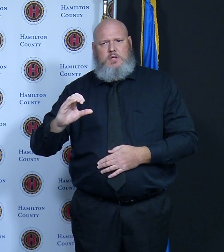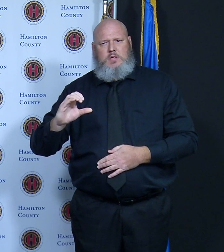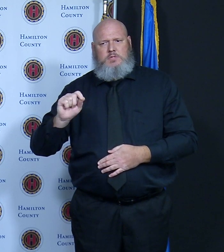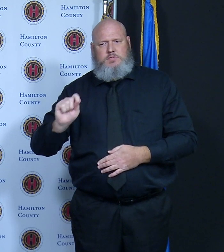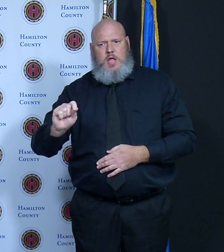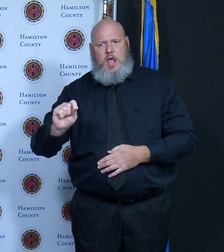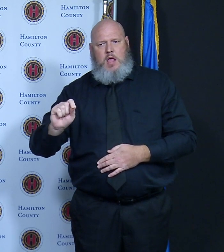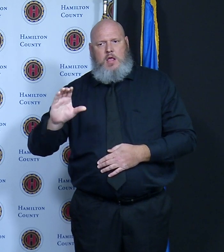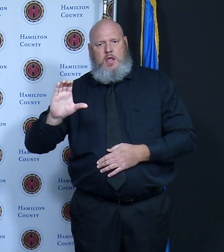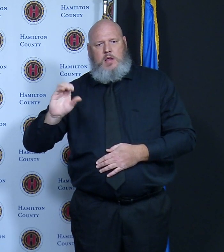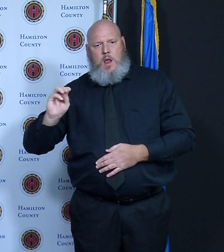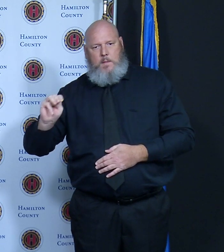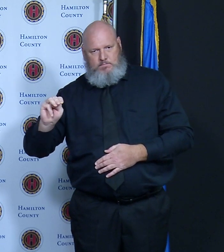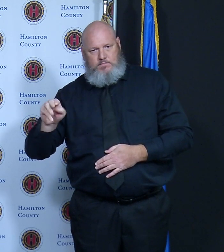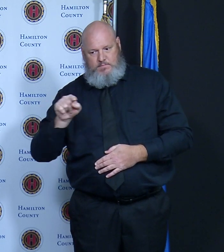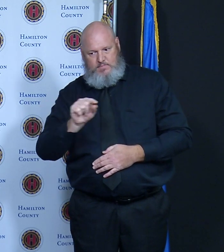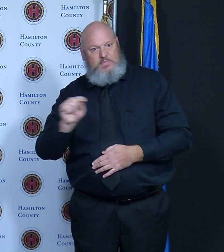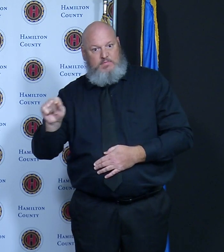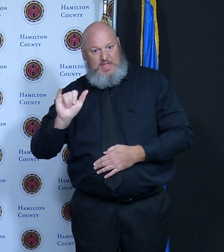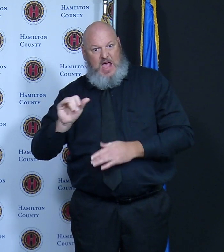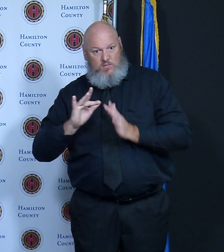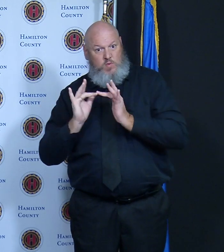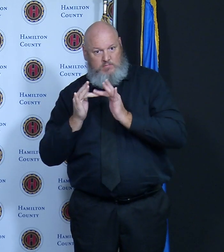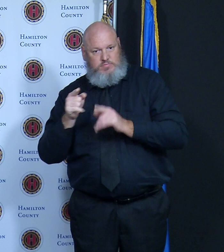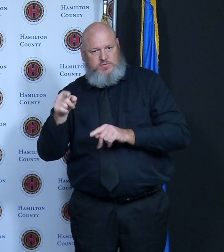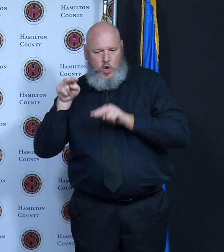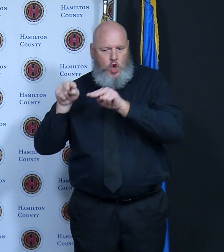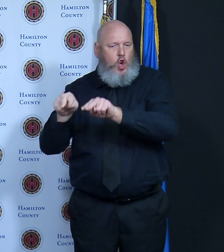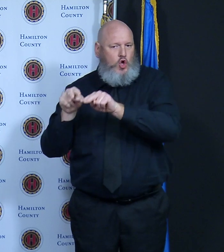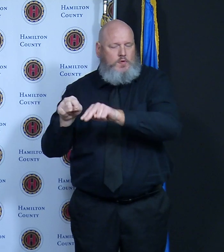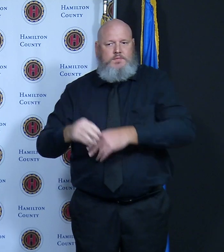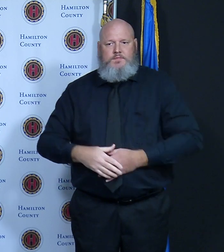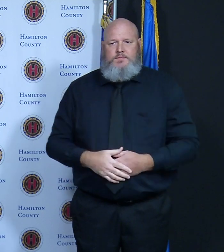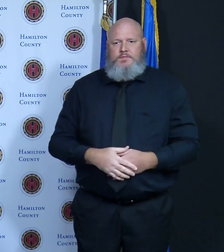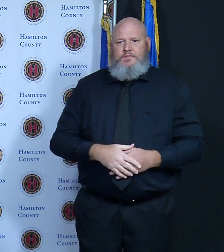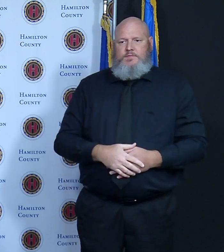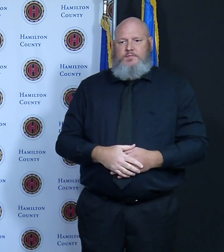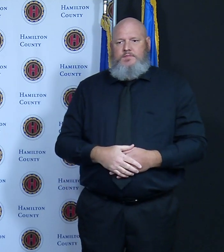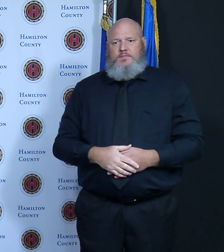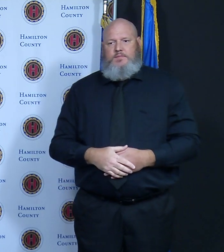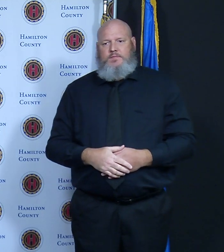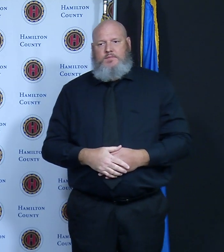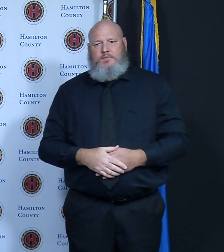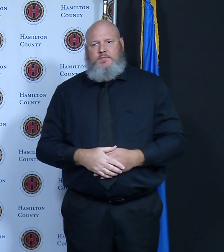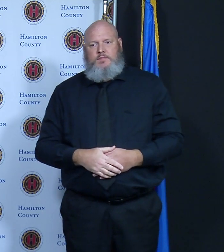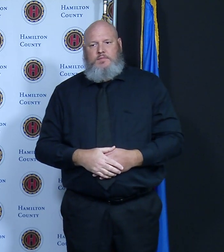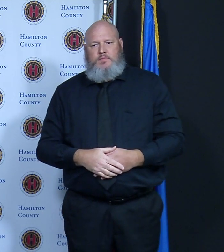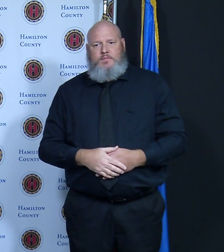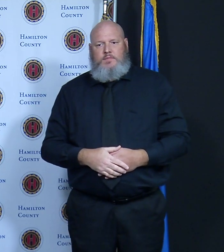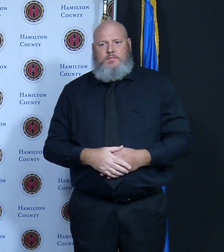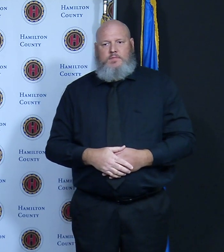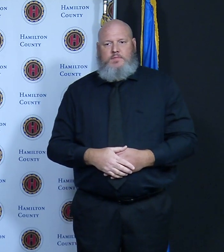we have alerts for all the weather in the events that can impact Hamilton County but specifically if you scroll down to the list of alerts you can sign